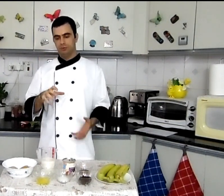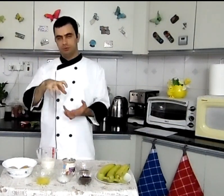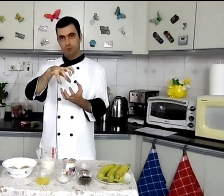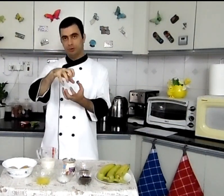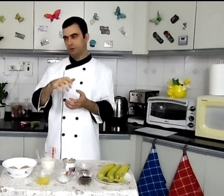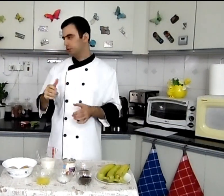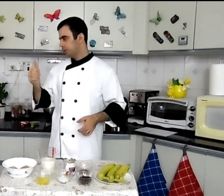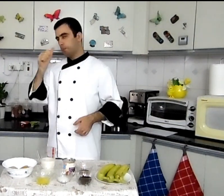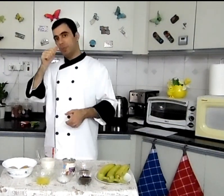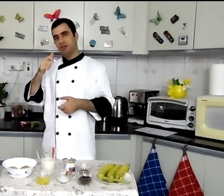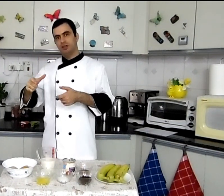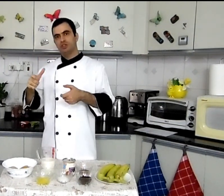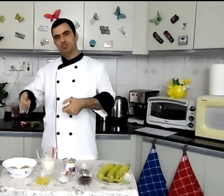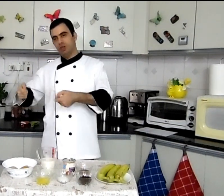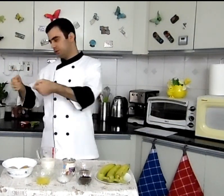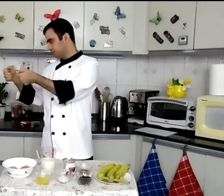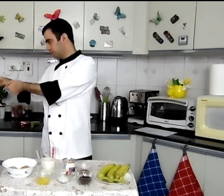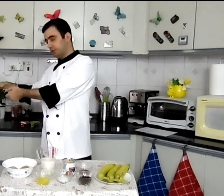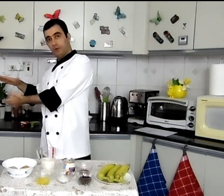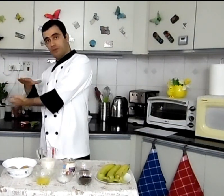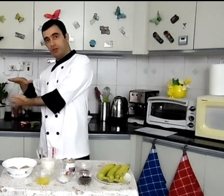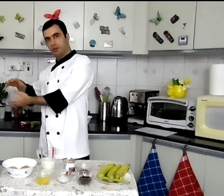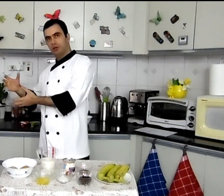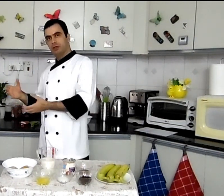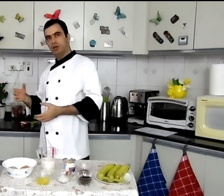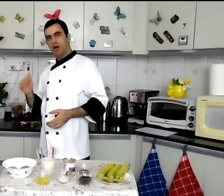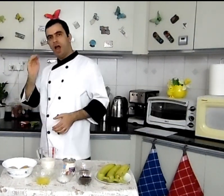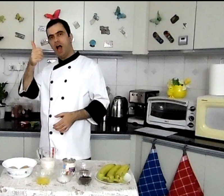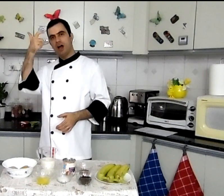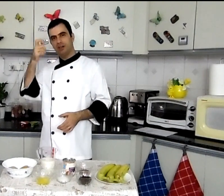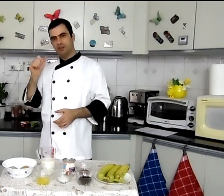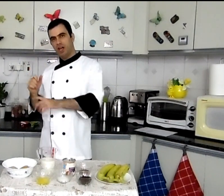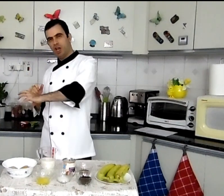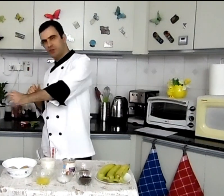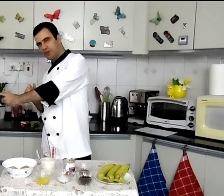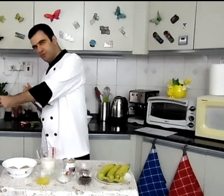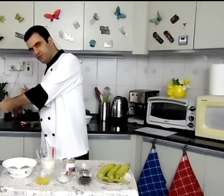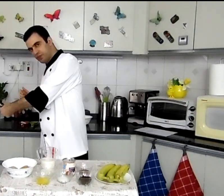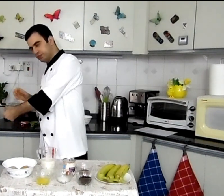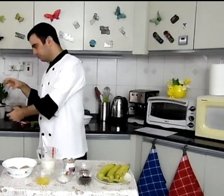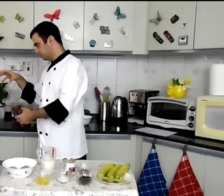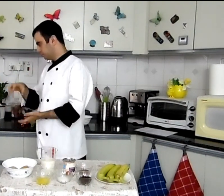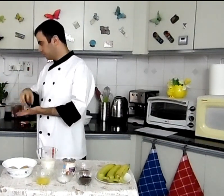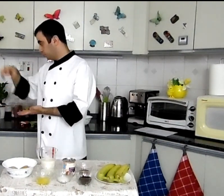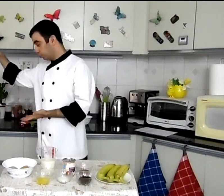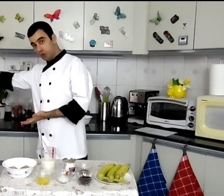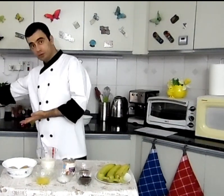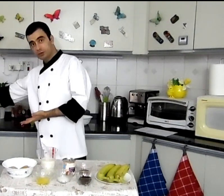Put the condensed milk can (unopened) in a boiling water bath نضع علبة الحليب المكثف (مغلقة مع عدم فتحها) في حلة ماء مغي على النار